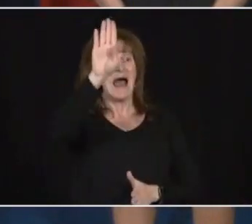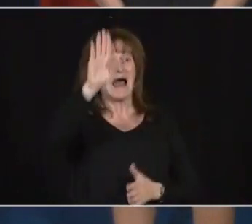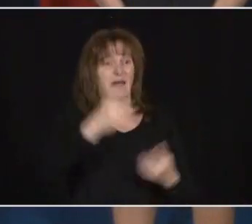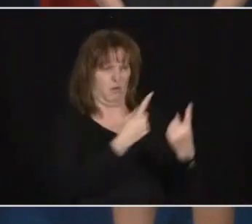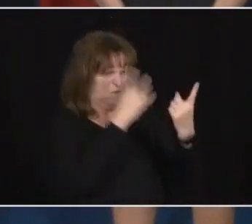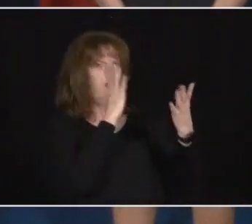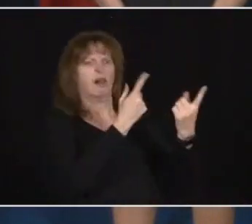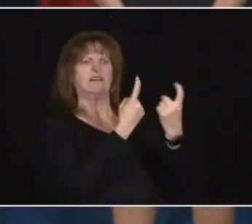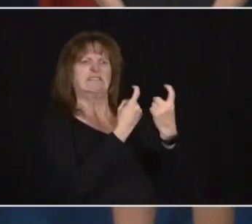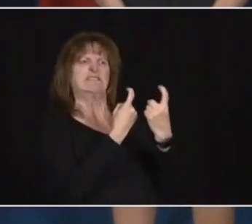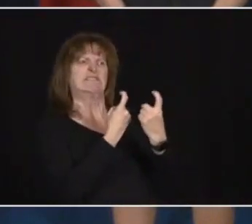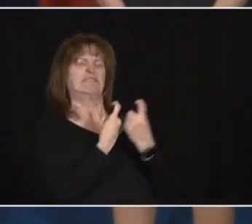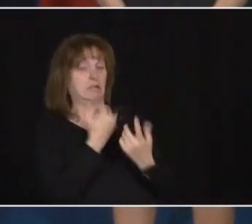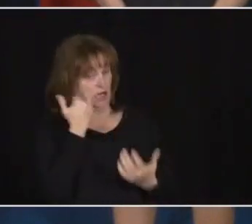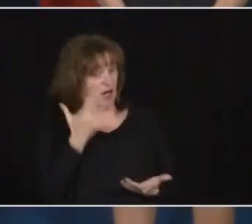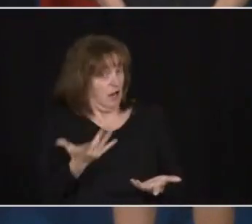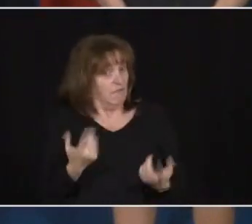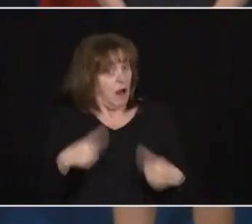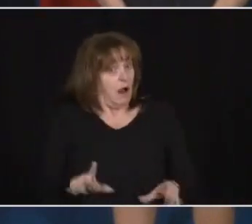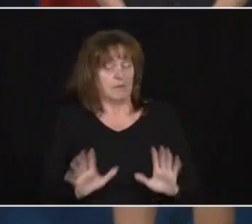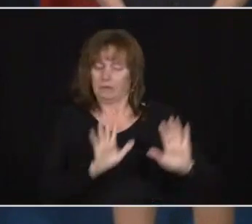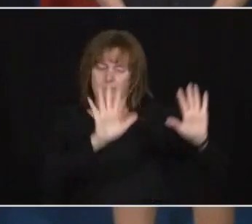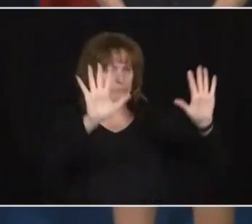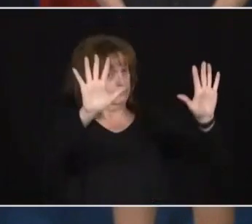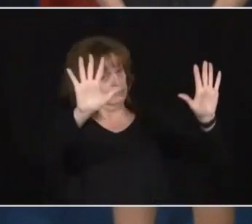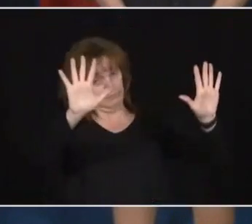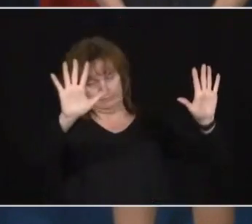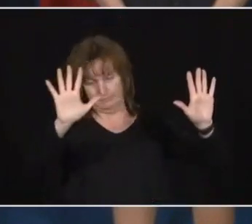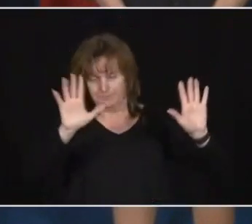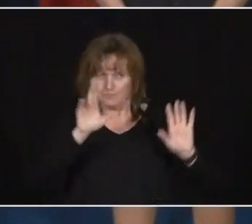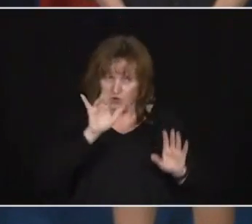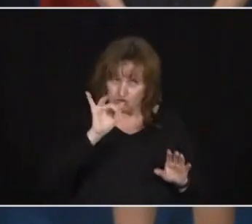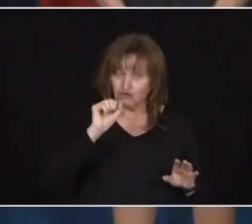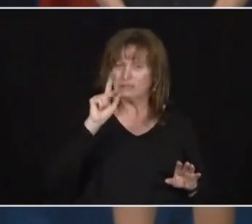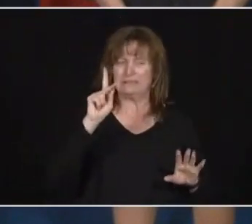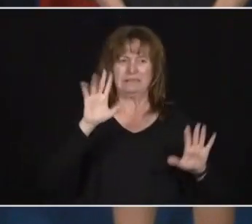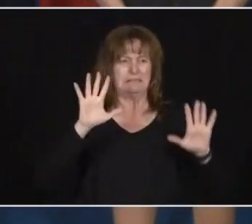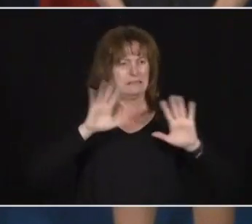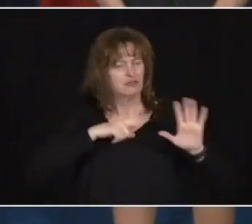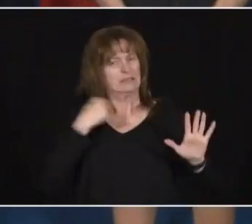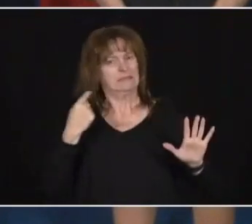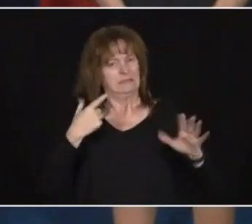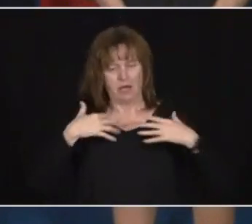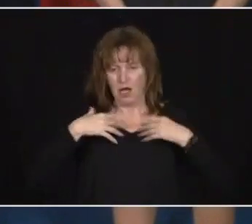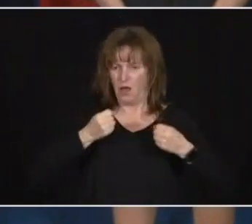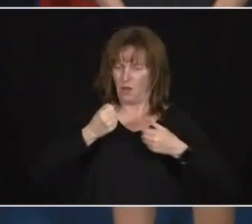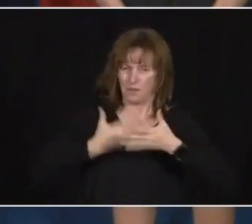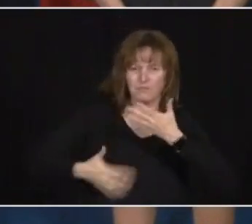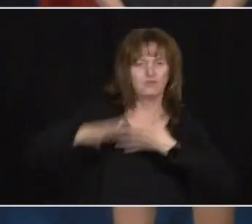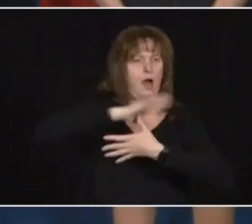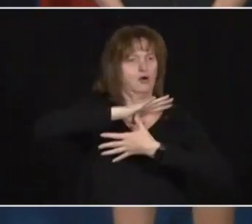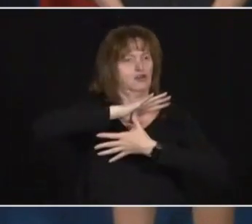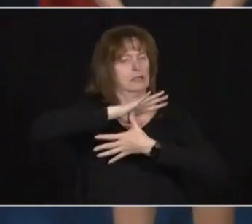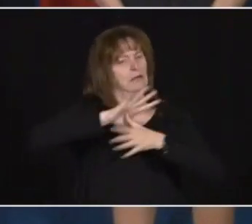trigger and open up the economy today and something goes wrong, and all of a sudden we see a spike.